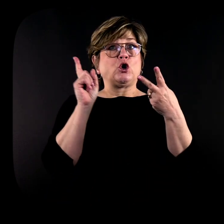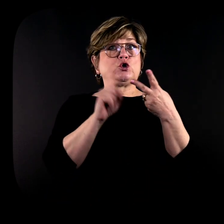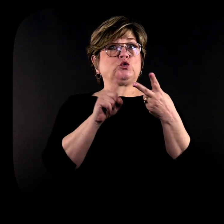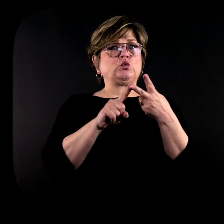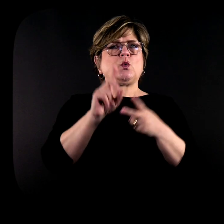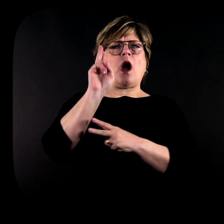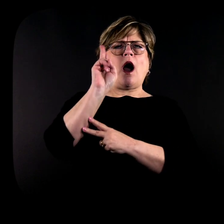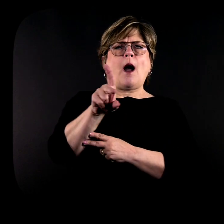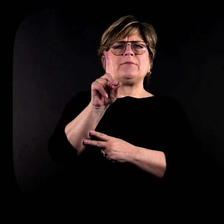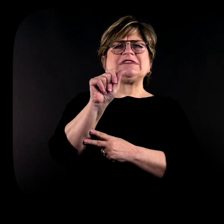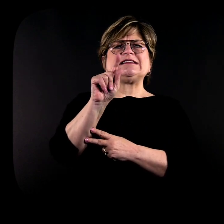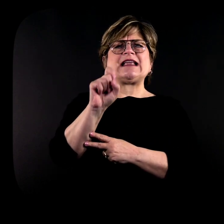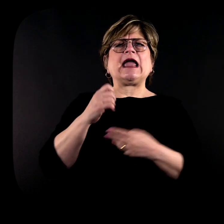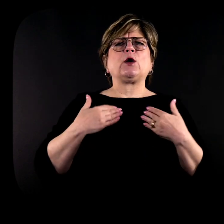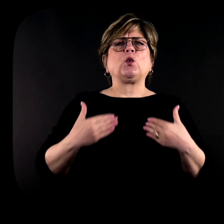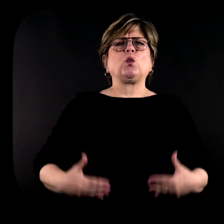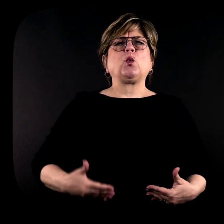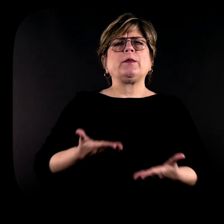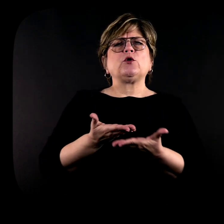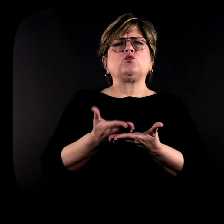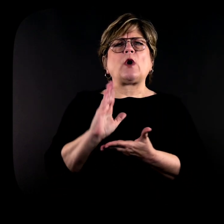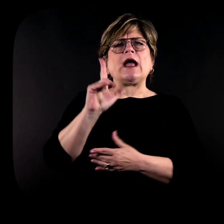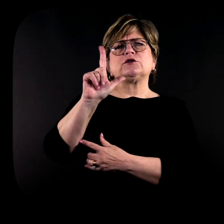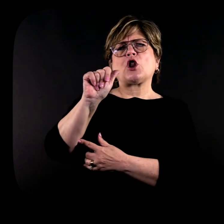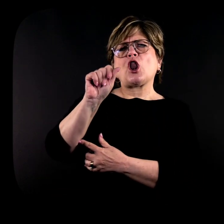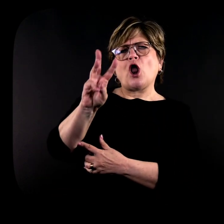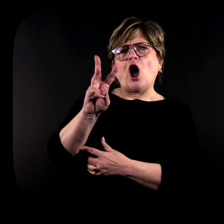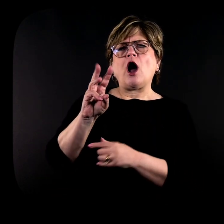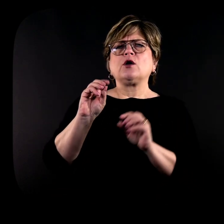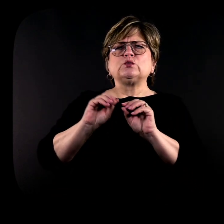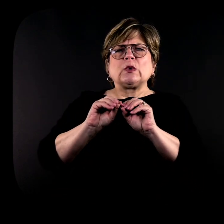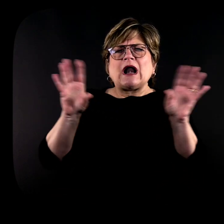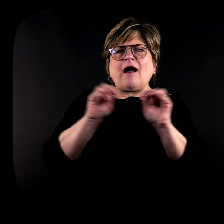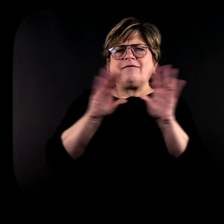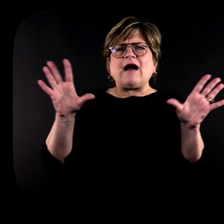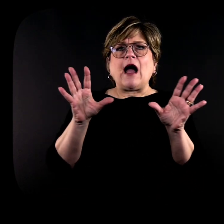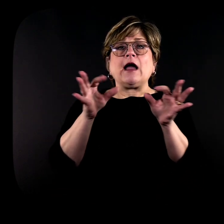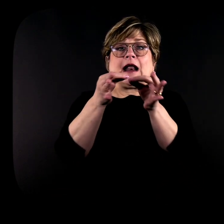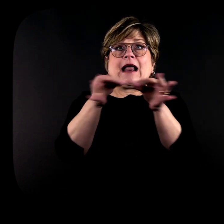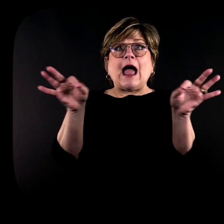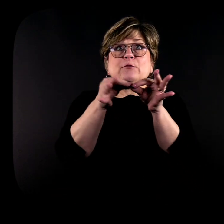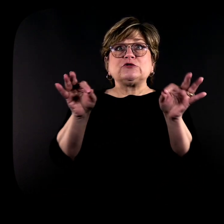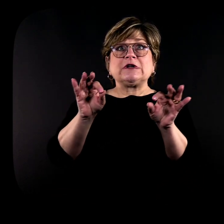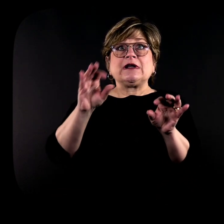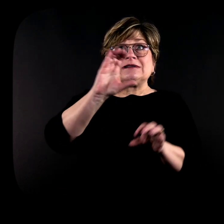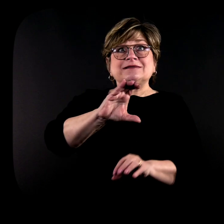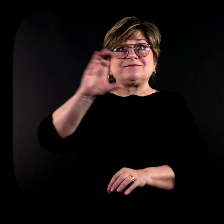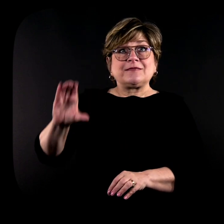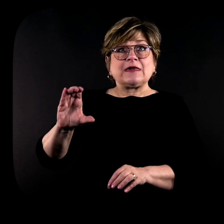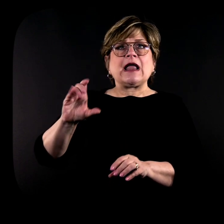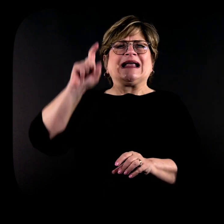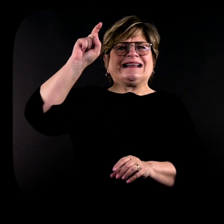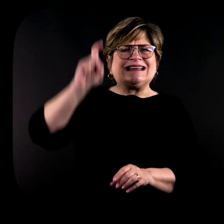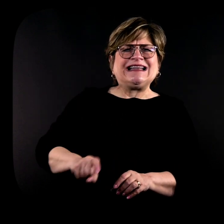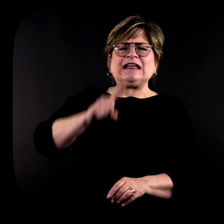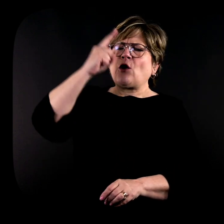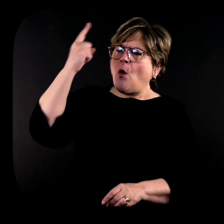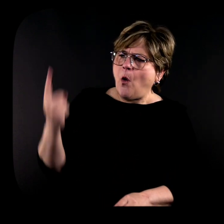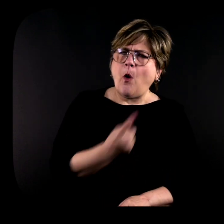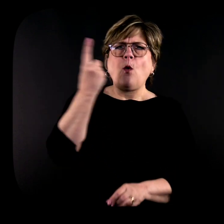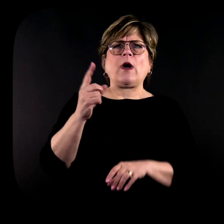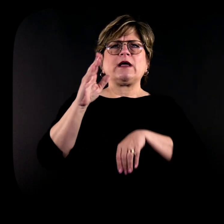• Update human rights law to clarify closed captioning needs to be always on